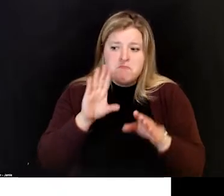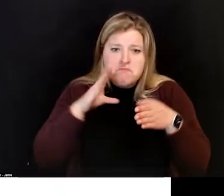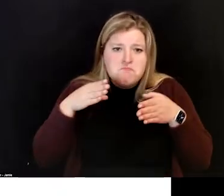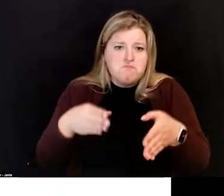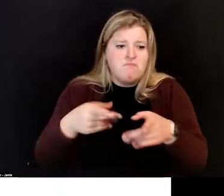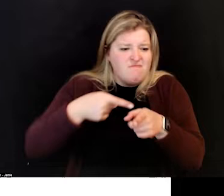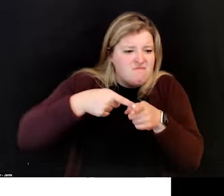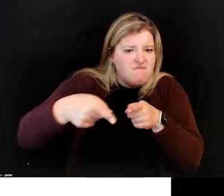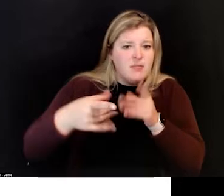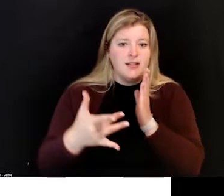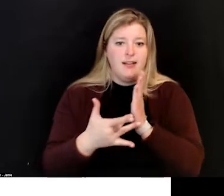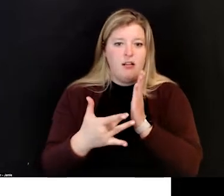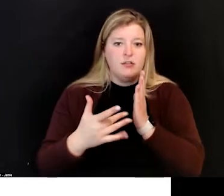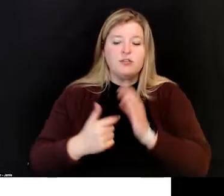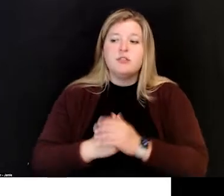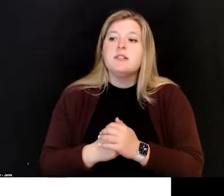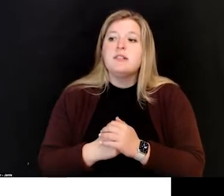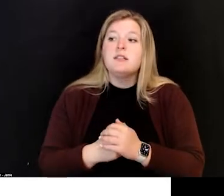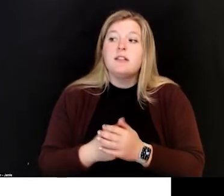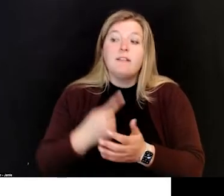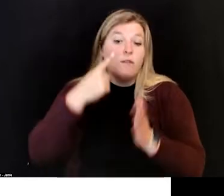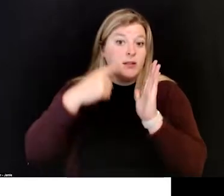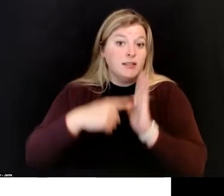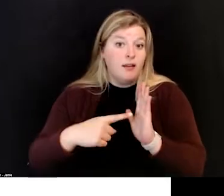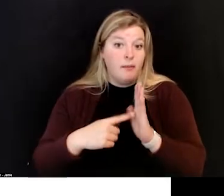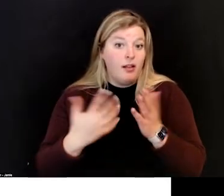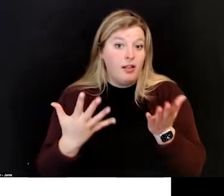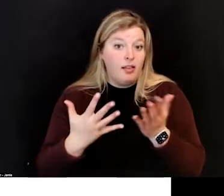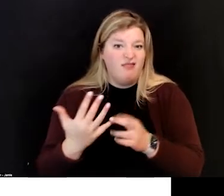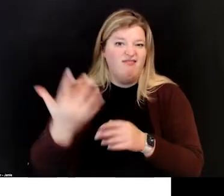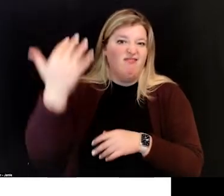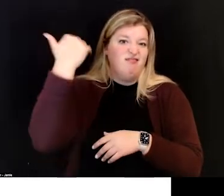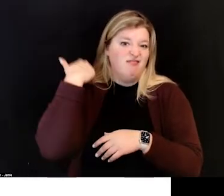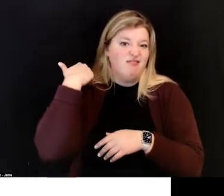And so an example criteria from that time was,